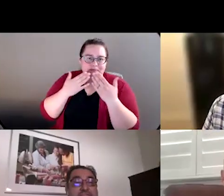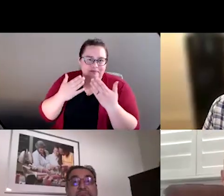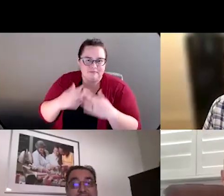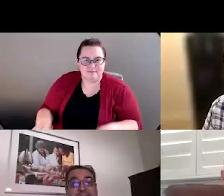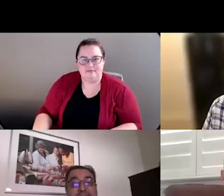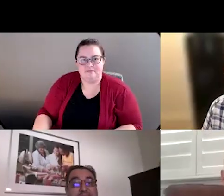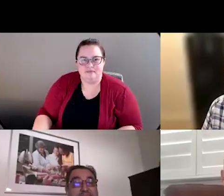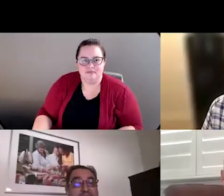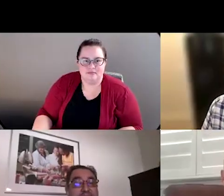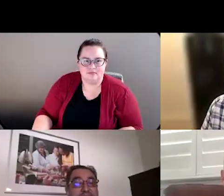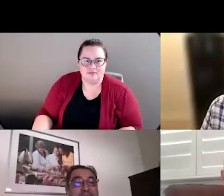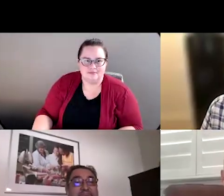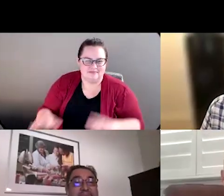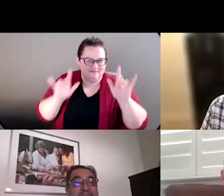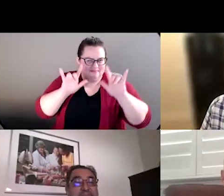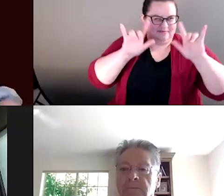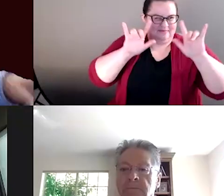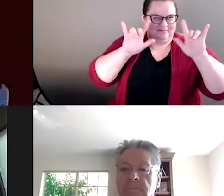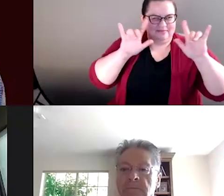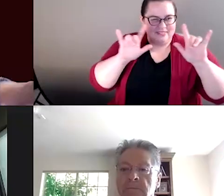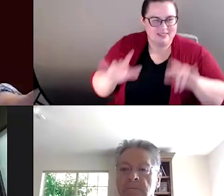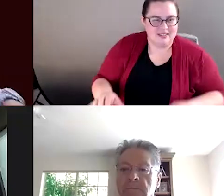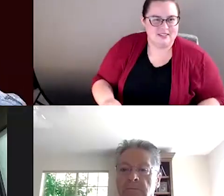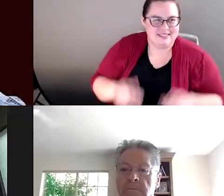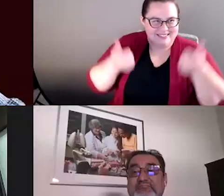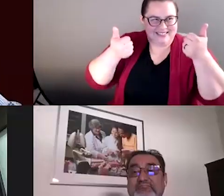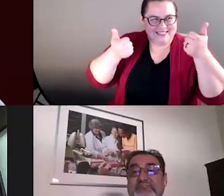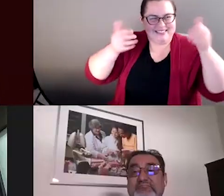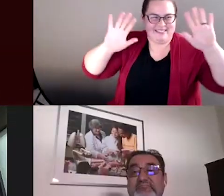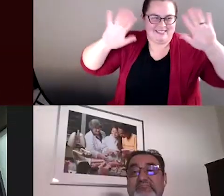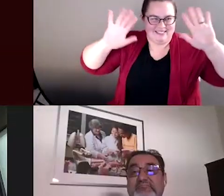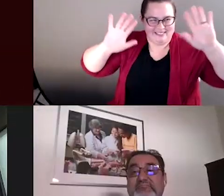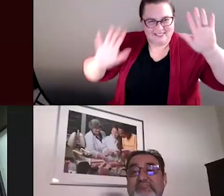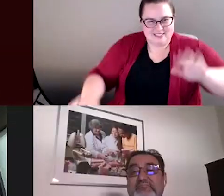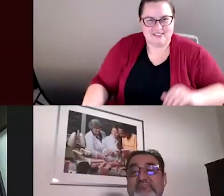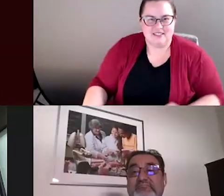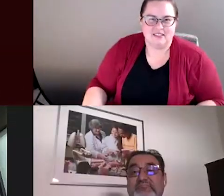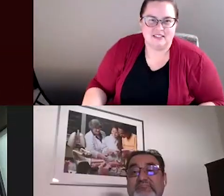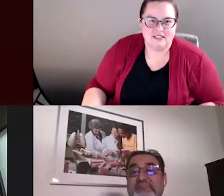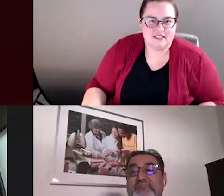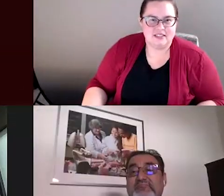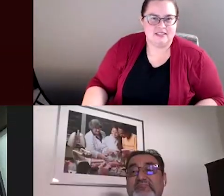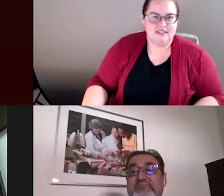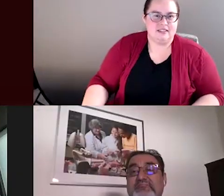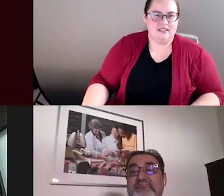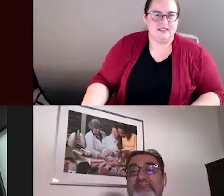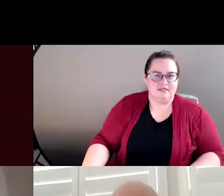thank you, thank you to Chelsea and Jamie. Yes, thank you to the interpreters. See you the next one. Yes. Thank you.